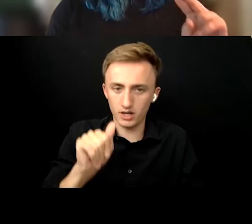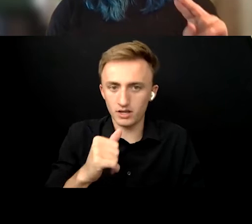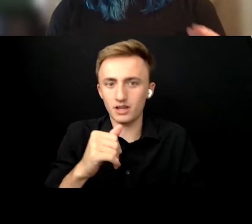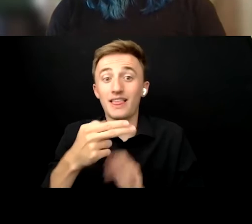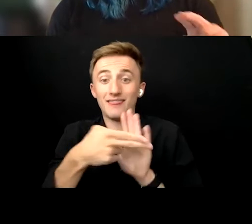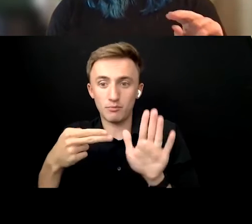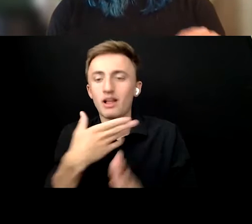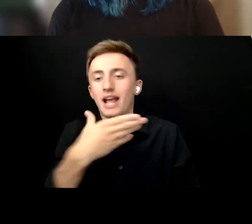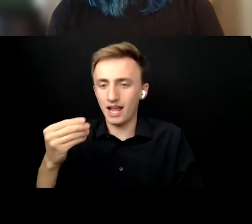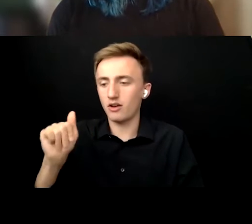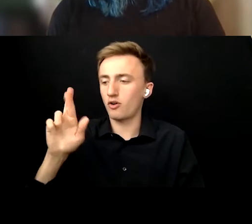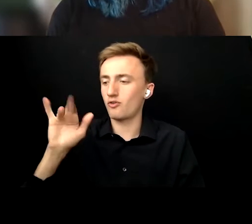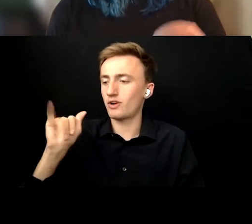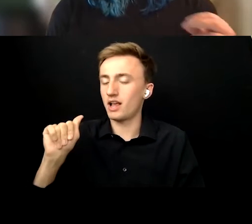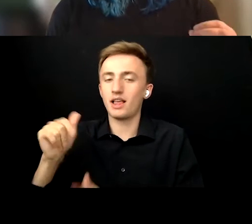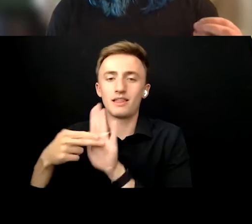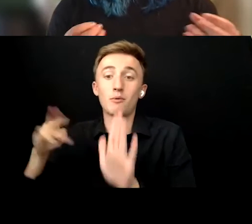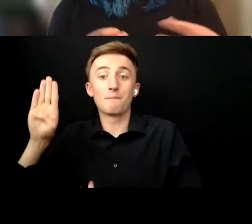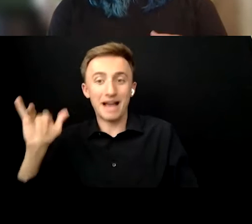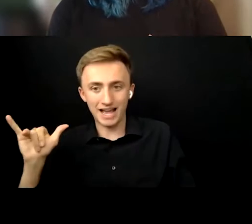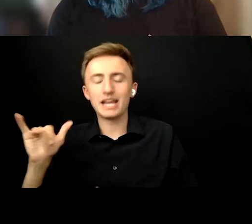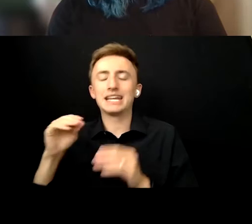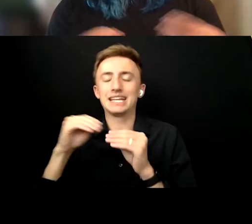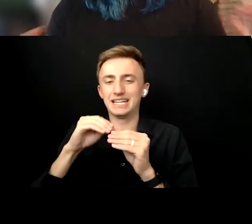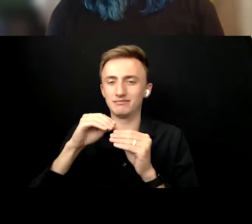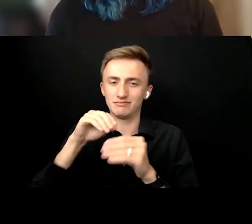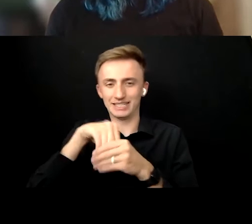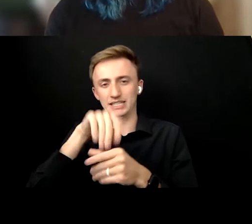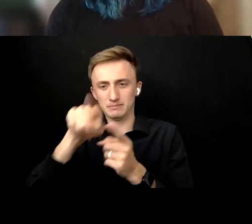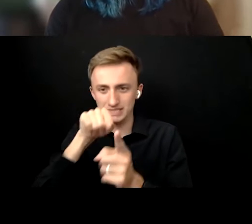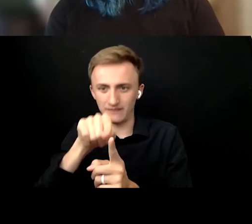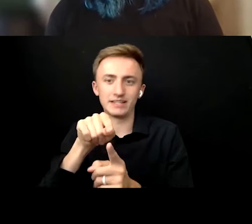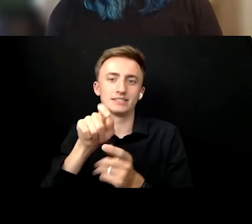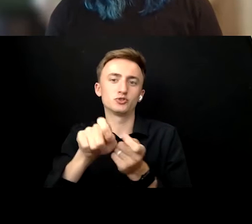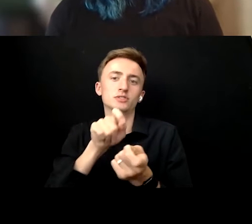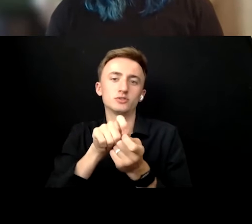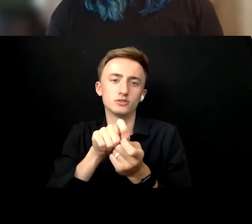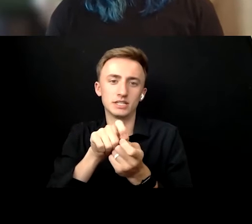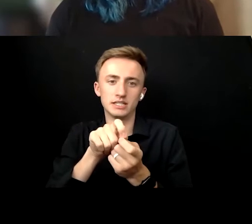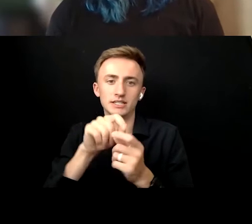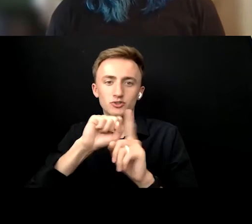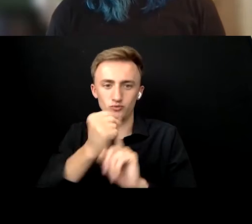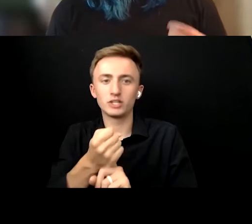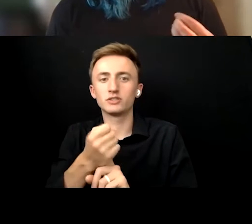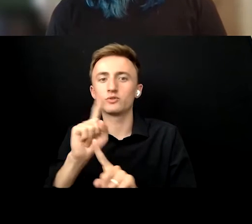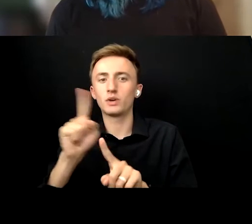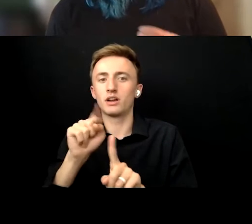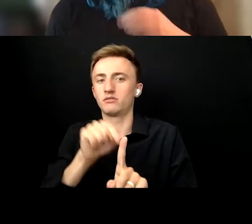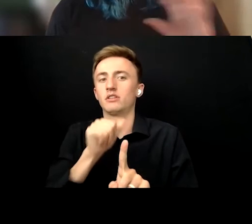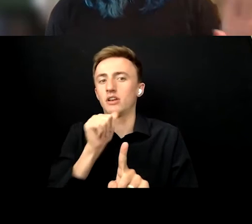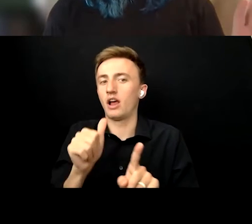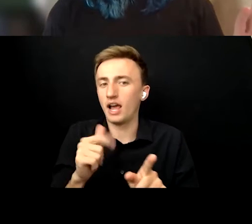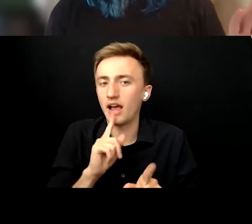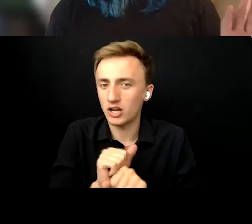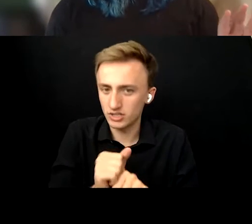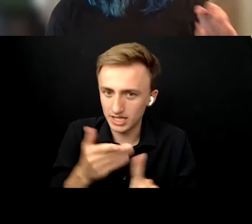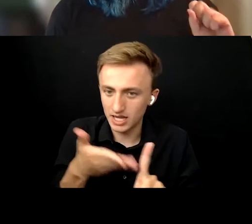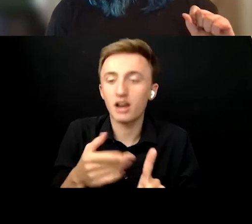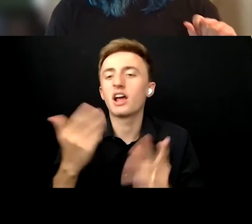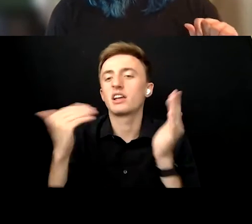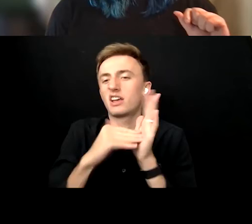in specific situations where an accessible name does not already exist. Again, most overused aria,